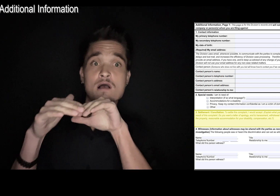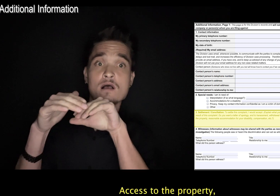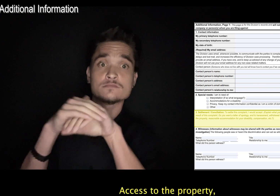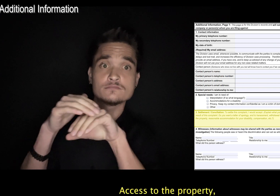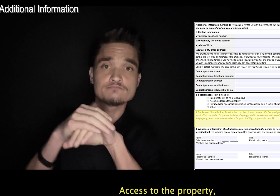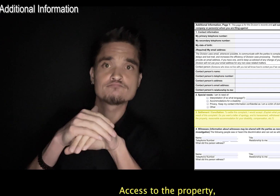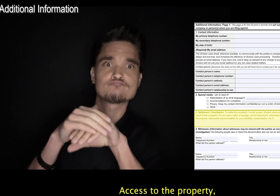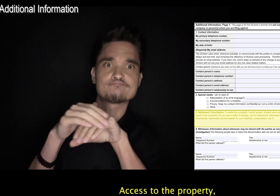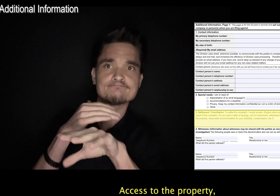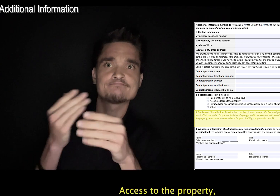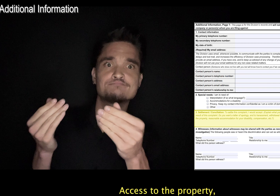Access to the property,